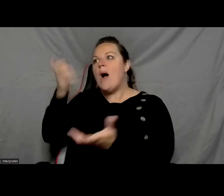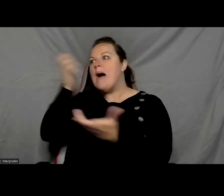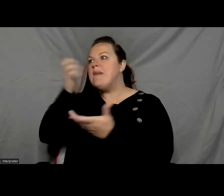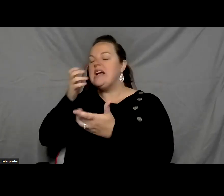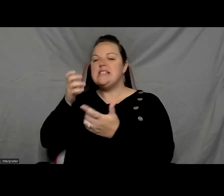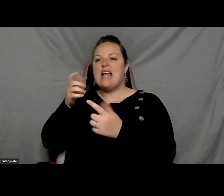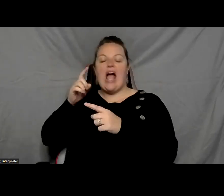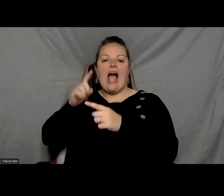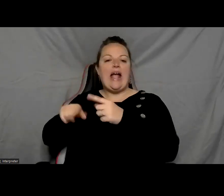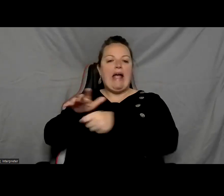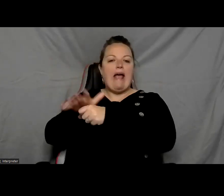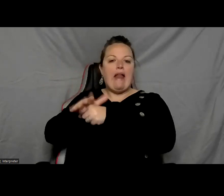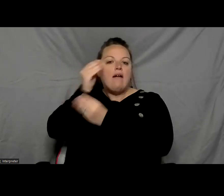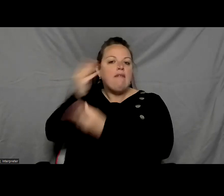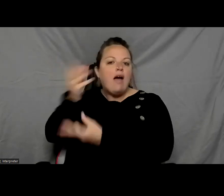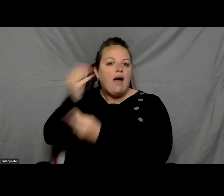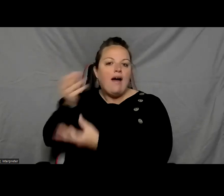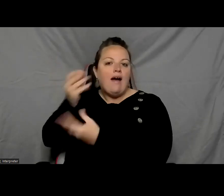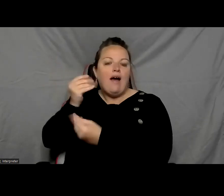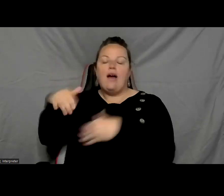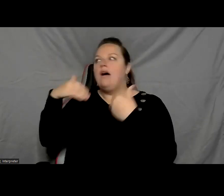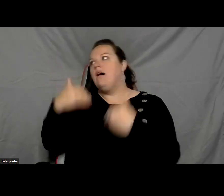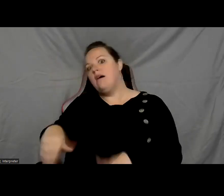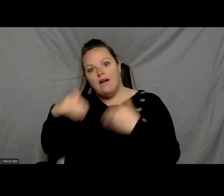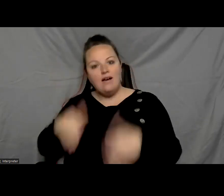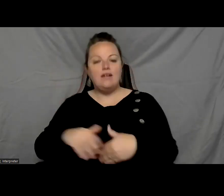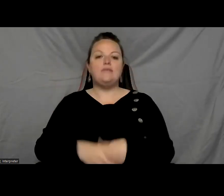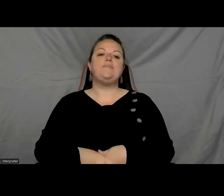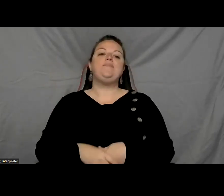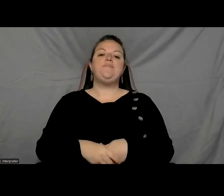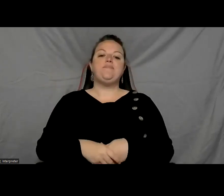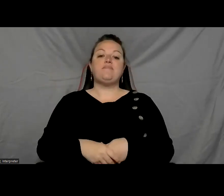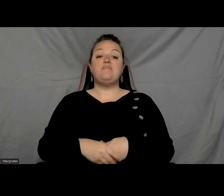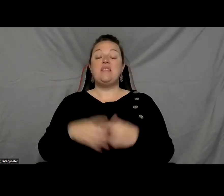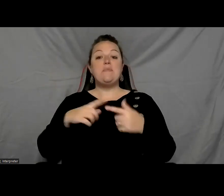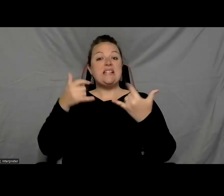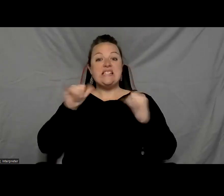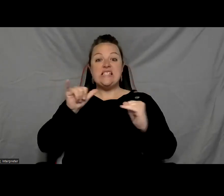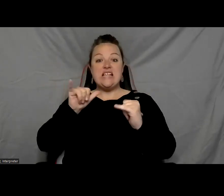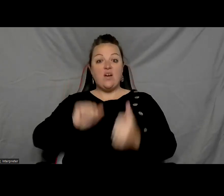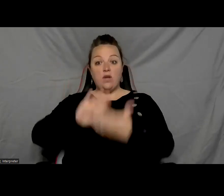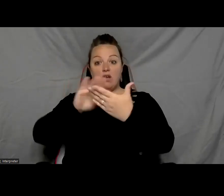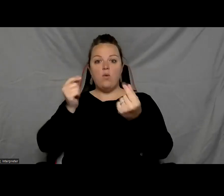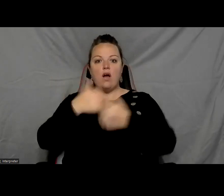With that said, we're still faced with that unprecedented crisis. Our workforce (audio